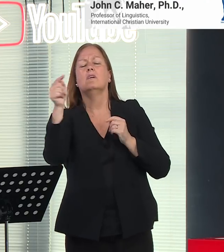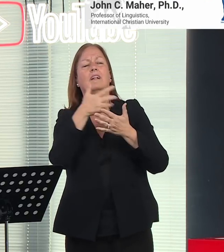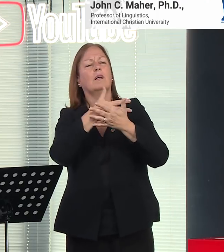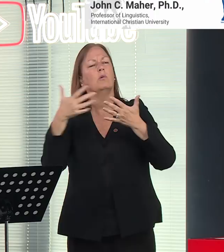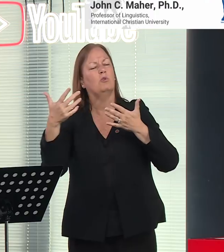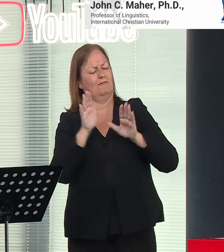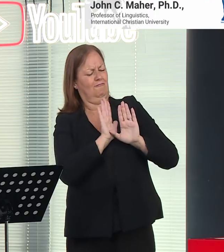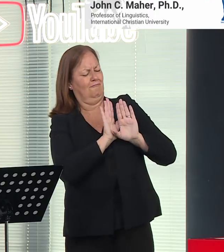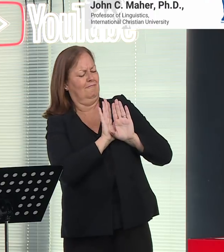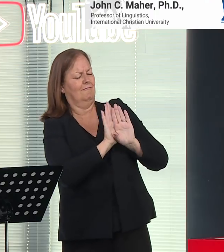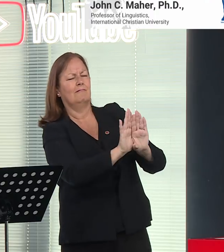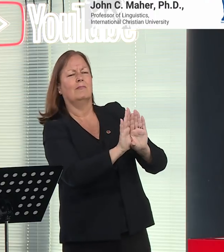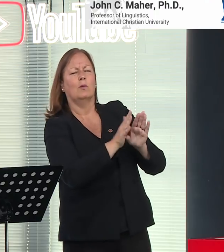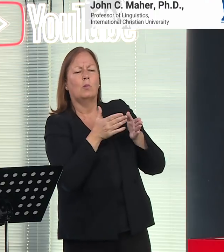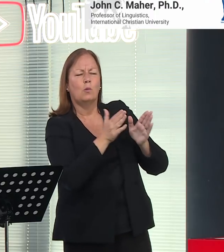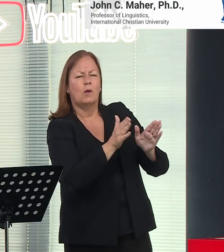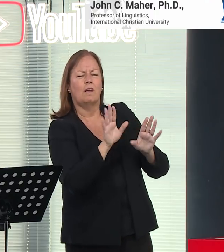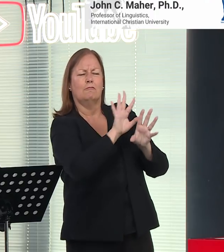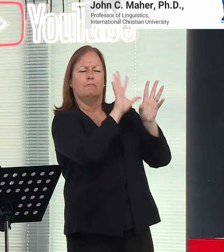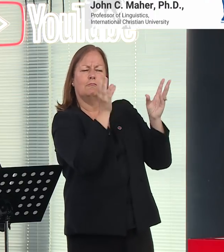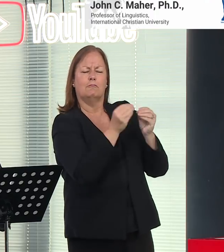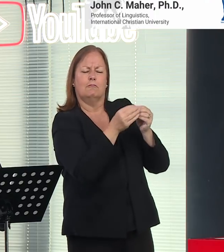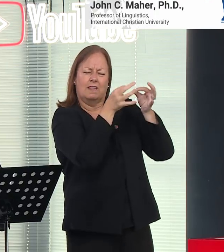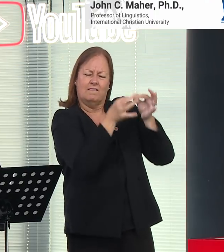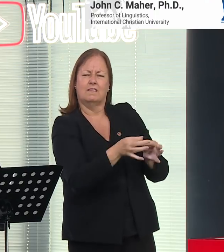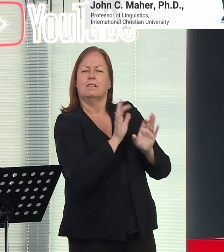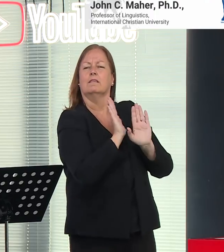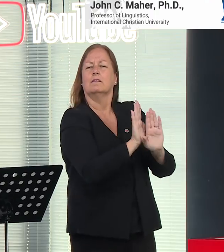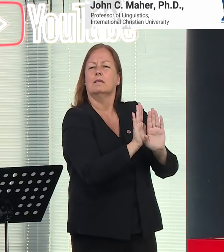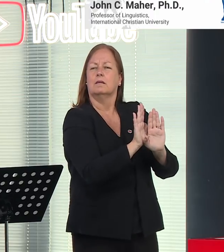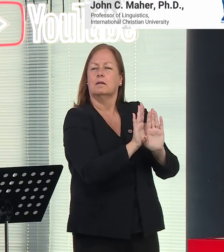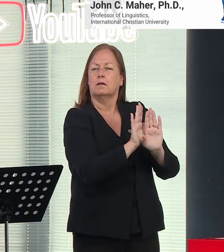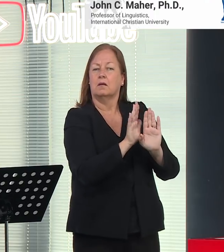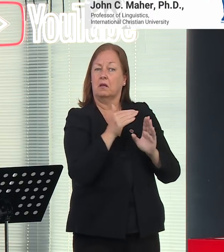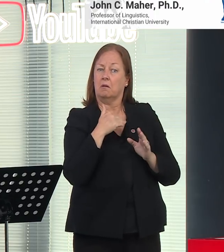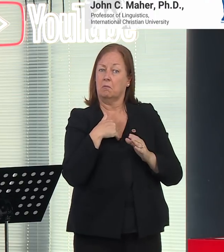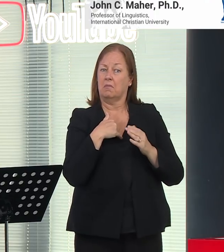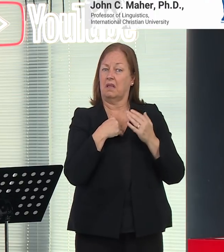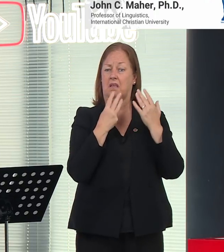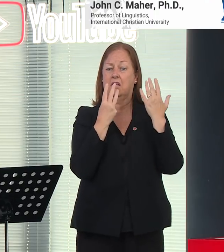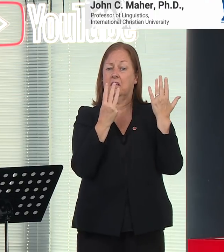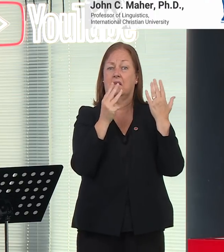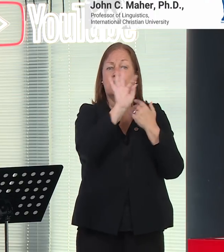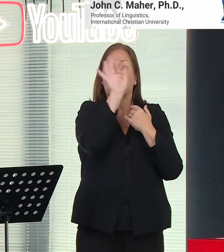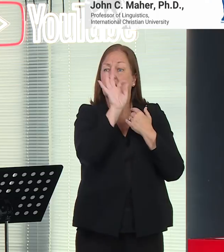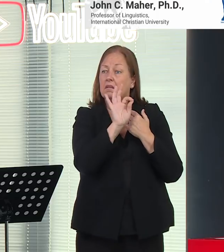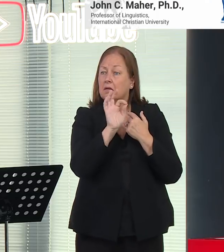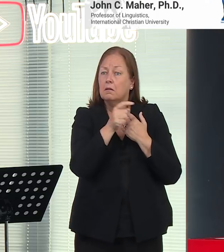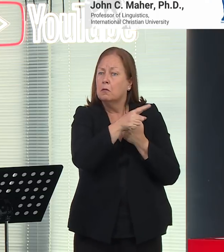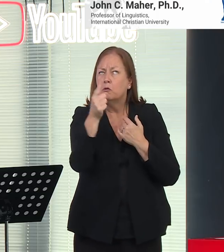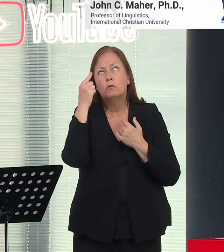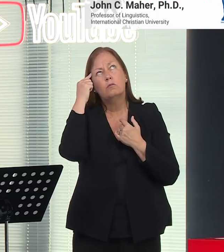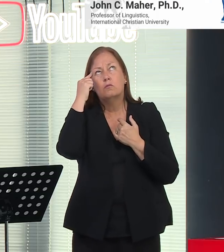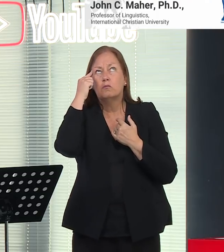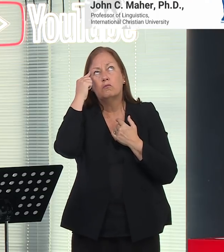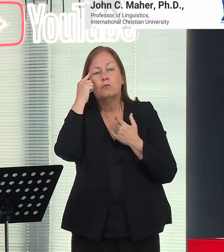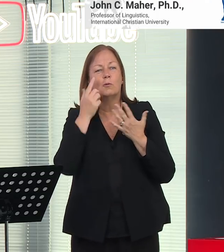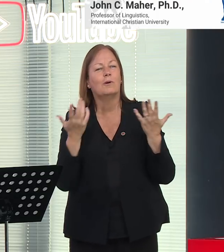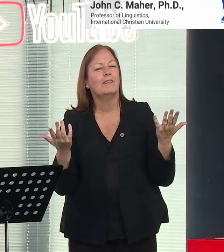Is there a feeling among your language that your language is somehow different from other languages?